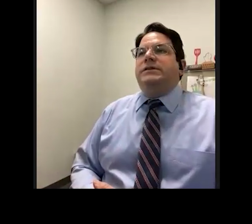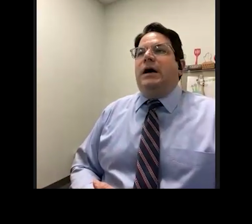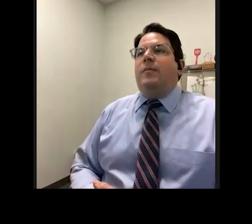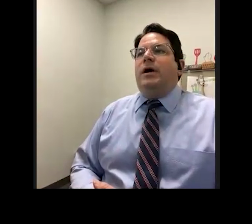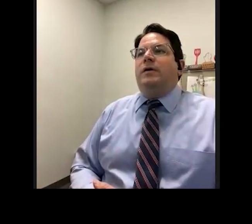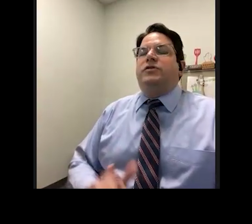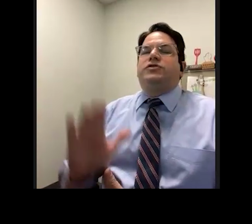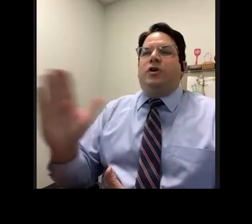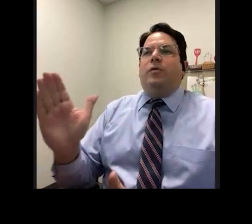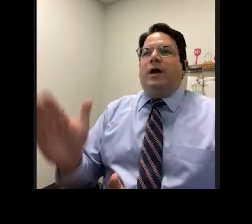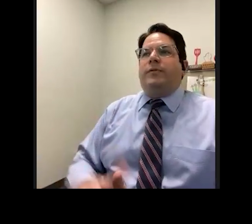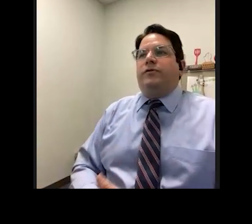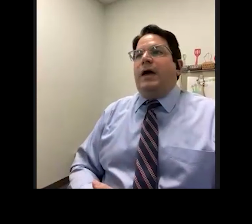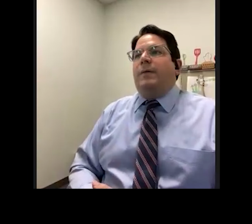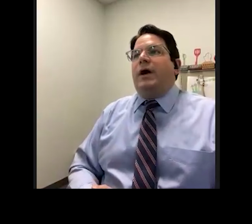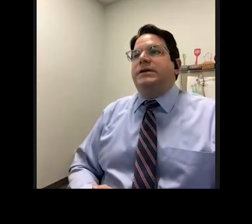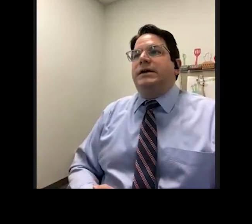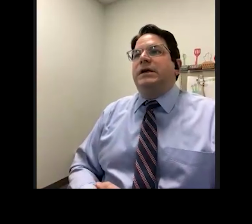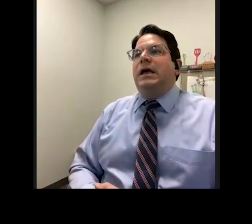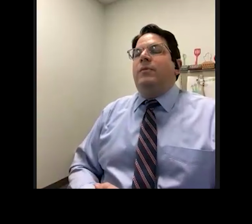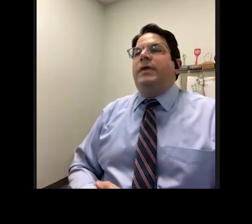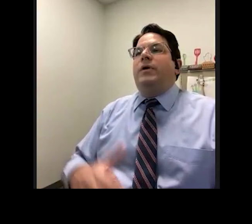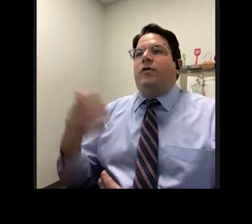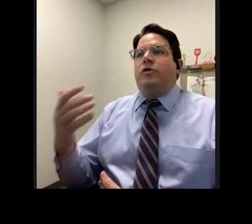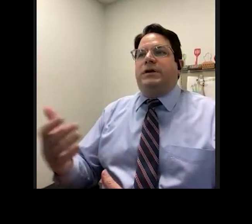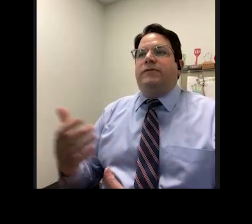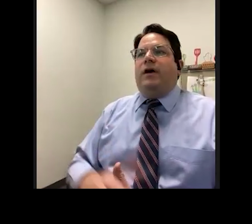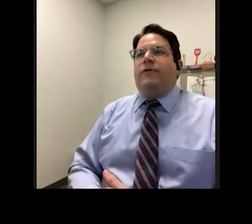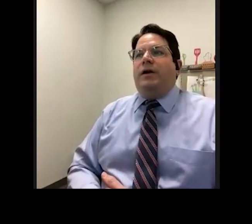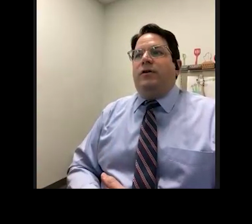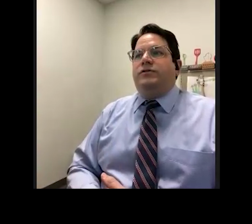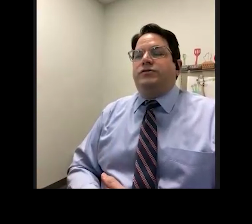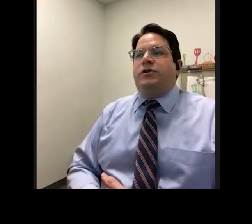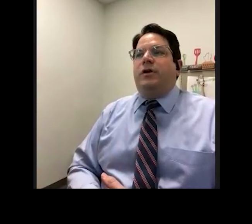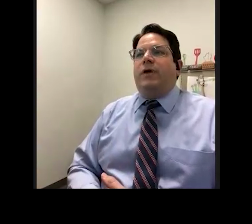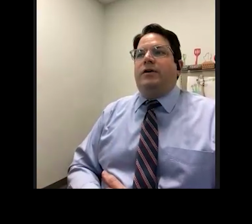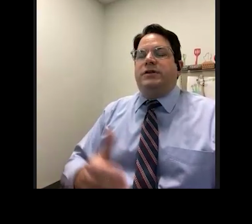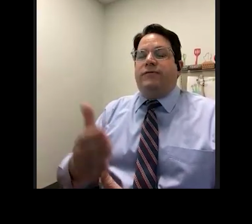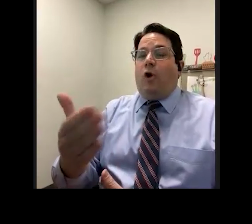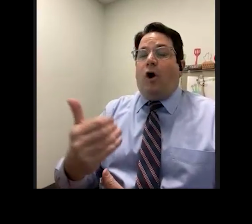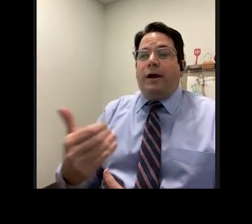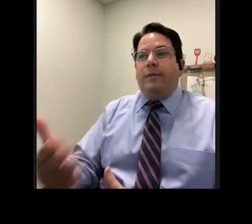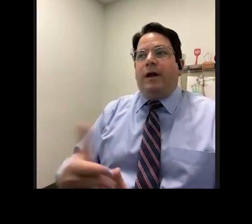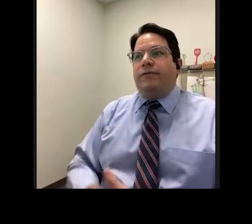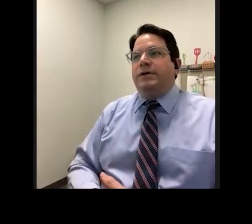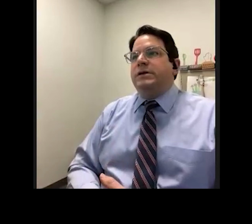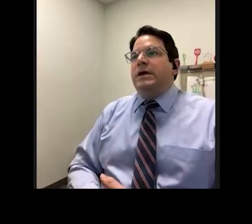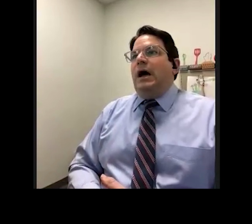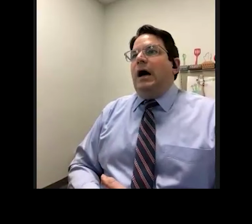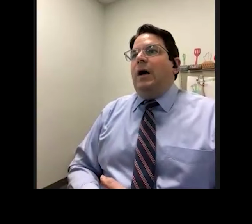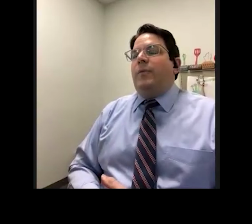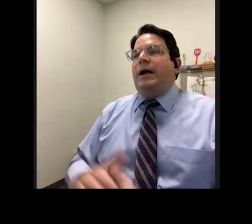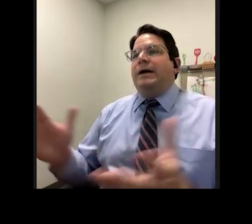But Social Security would help you through that process. But then we, of course, can verify your Social Security records if you are getting benefits.